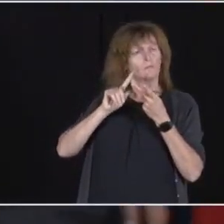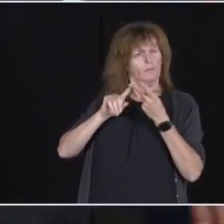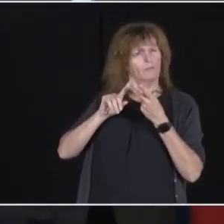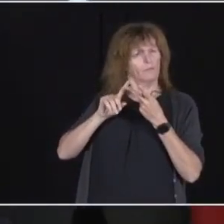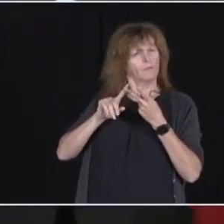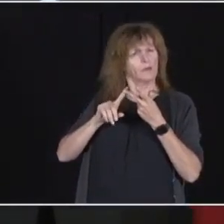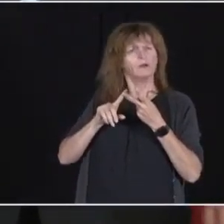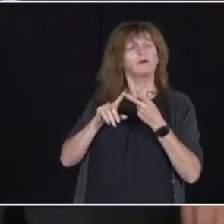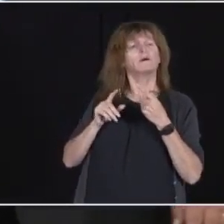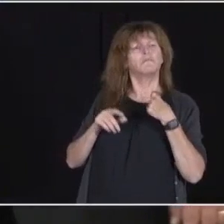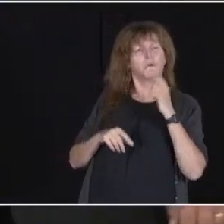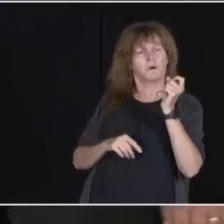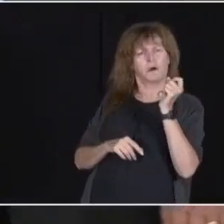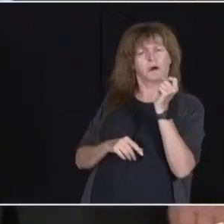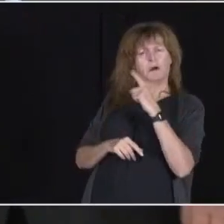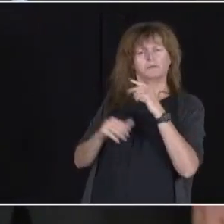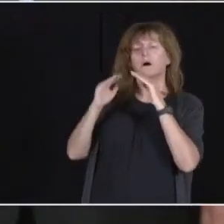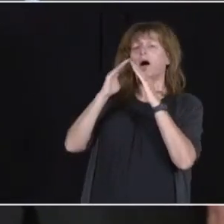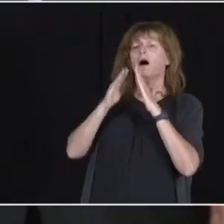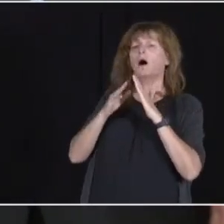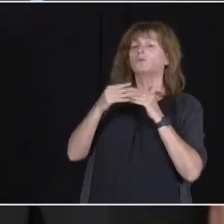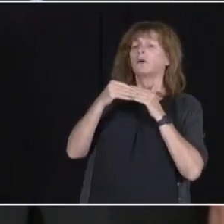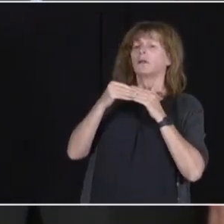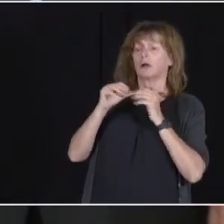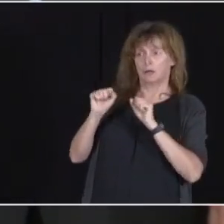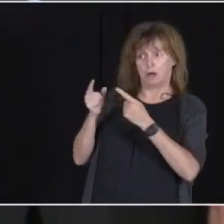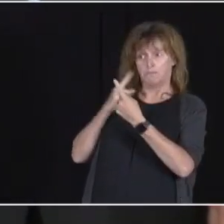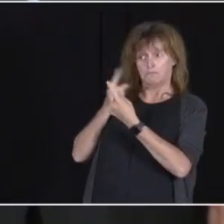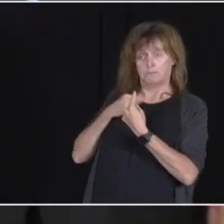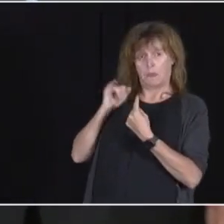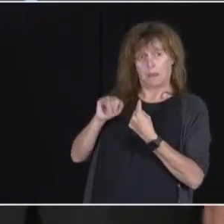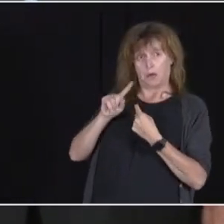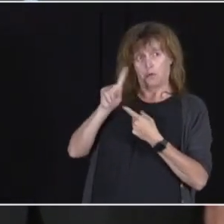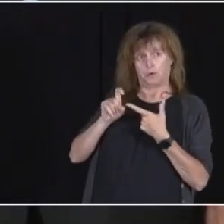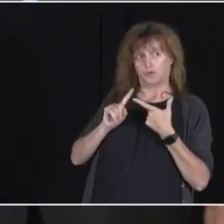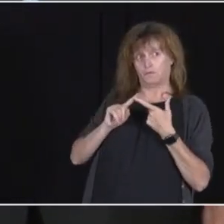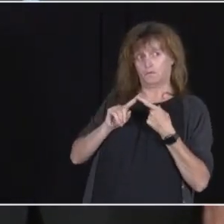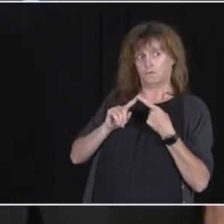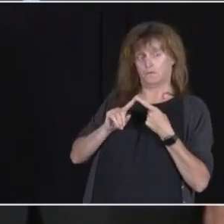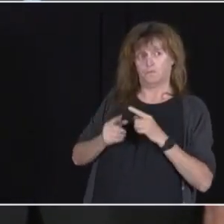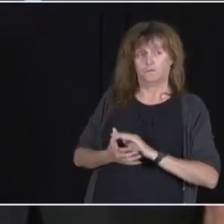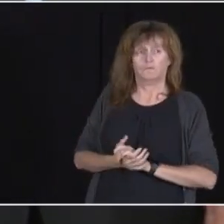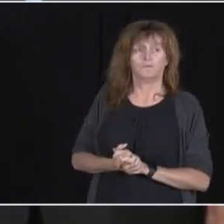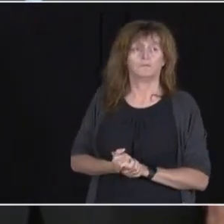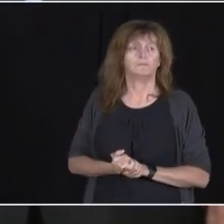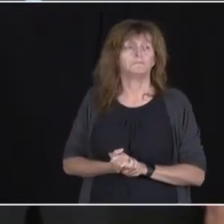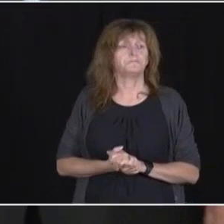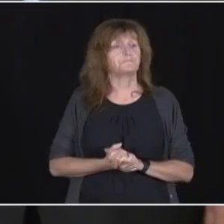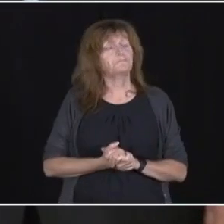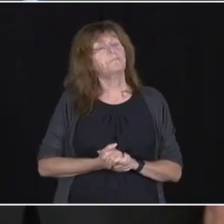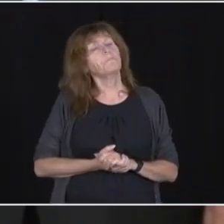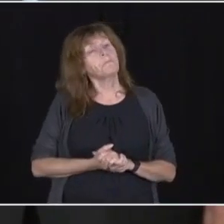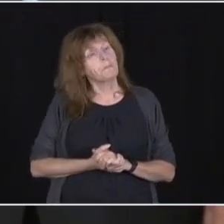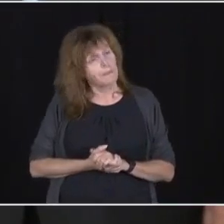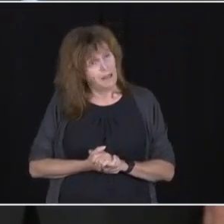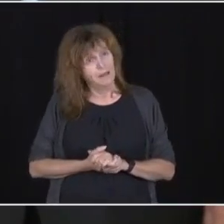It is not an easy decision. And you mind, can also get the leader to comment on that? Thanks for that, Colin.